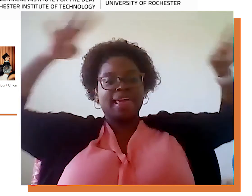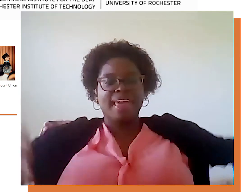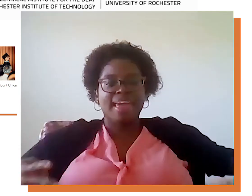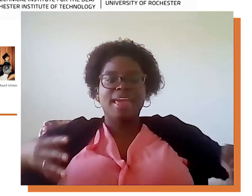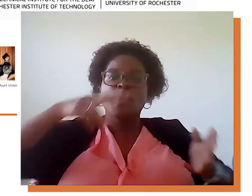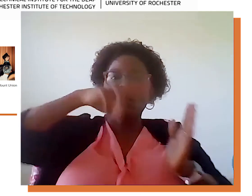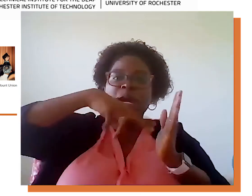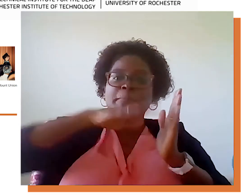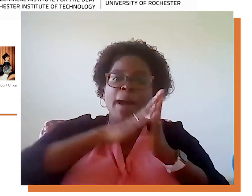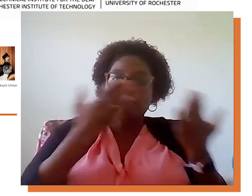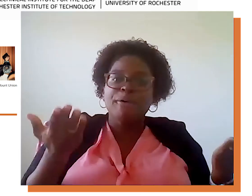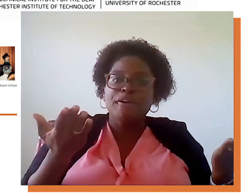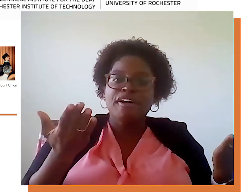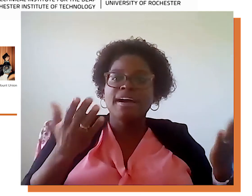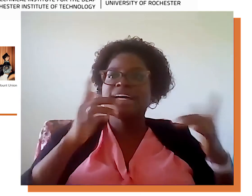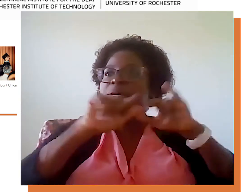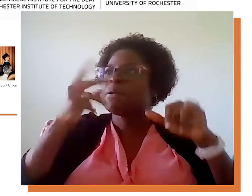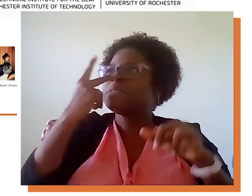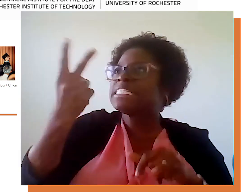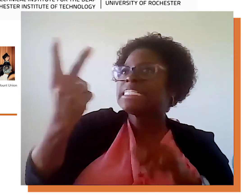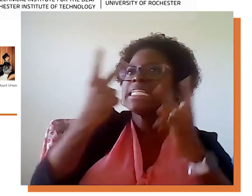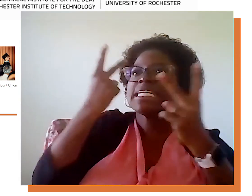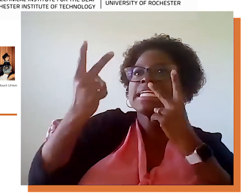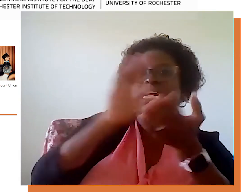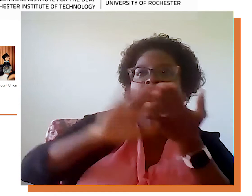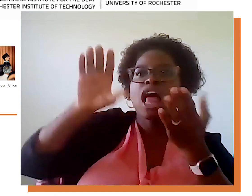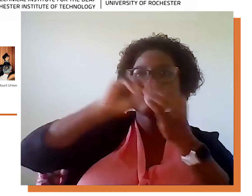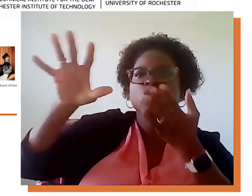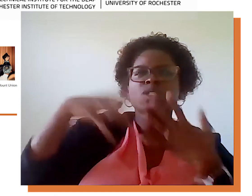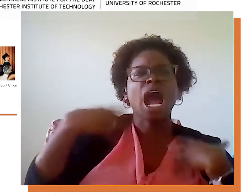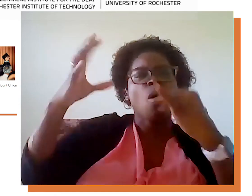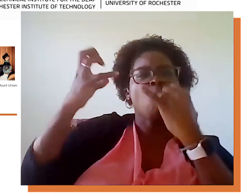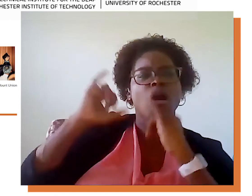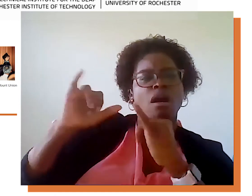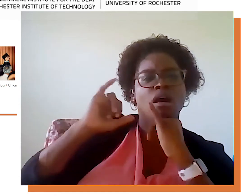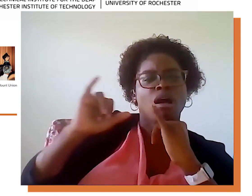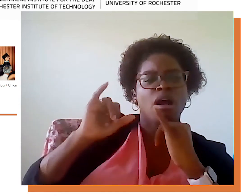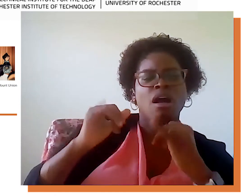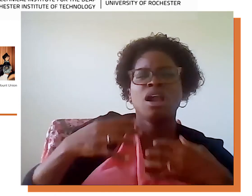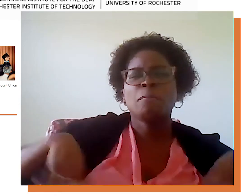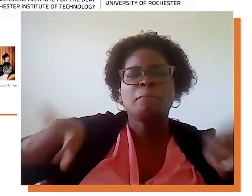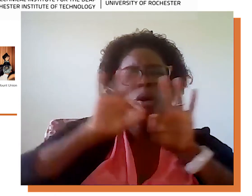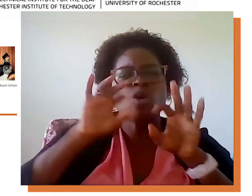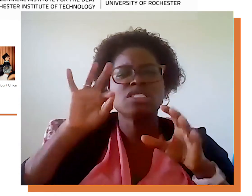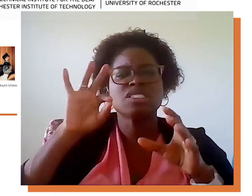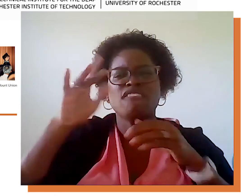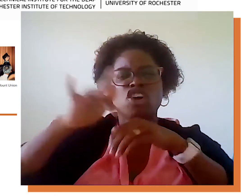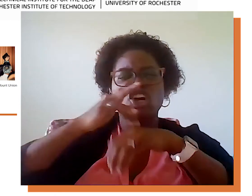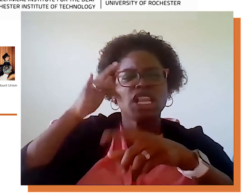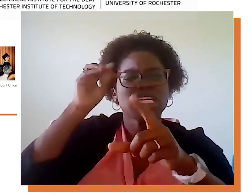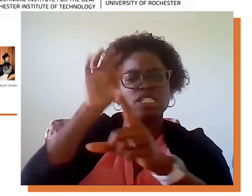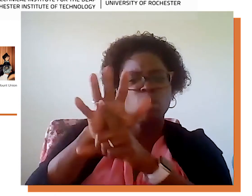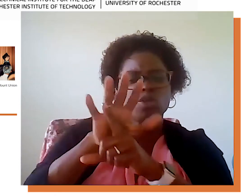Some of her classes I even attended with her, and I would just be under the desk with my little books, quietly keeping myself busy.